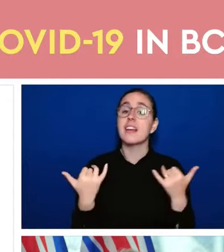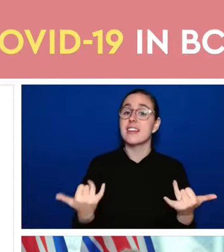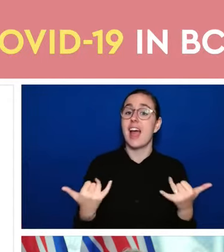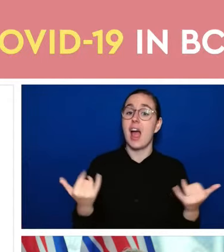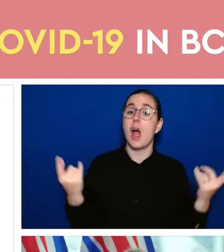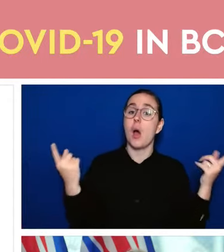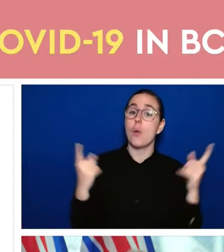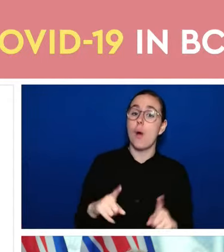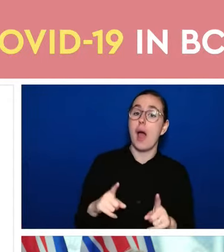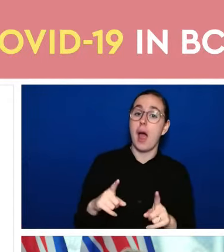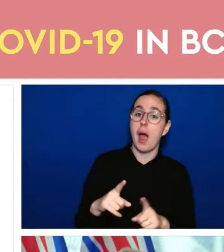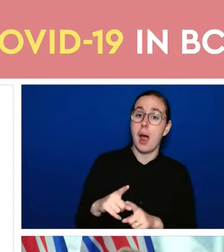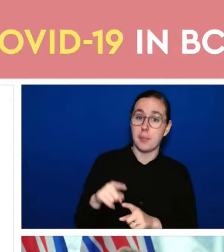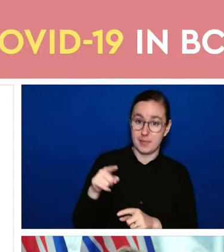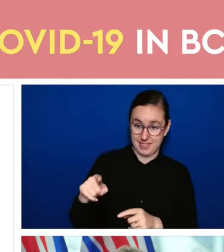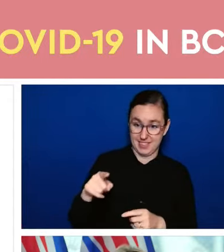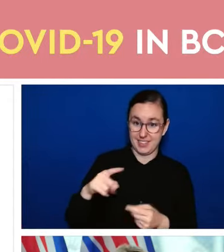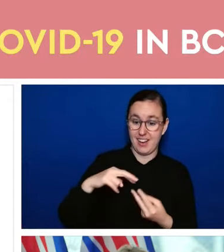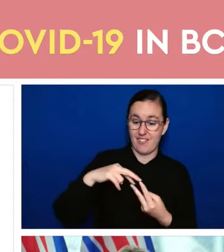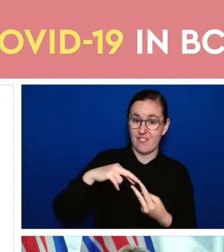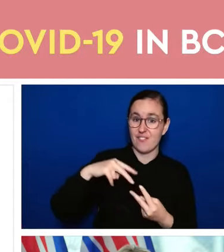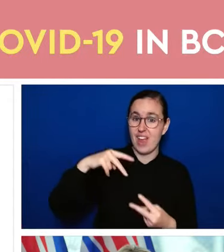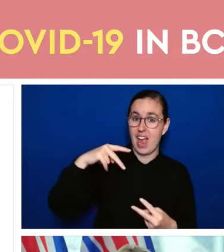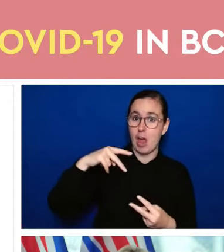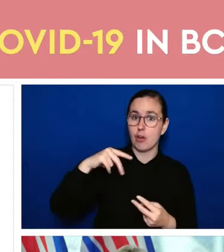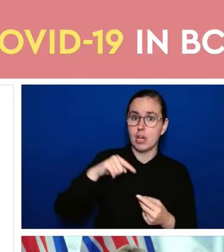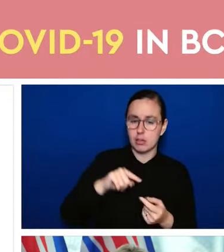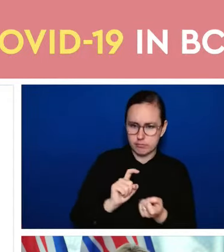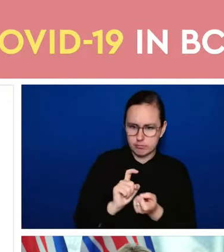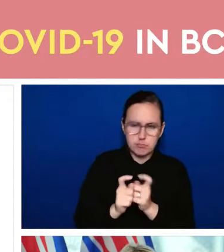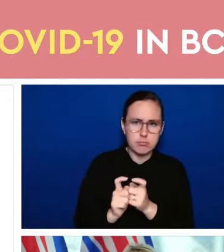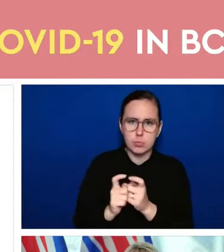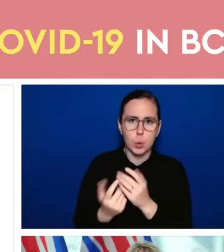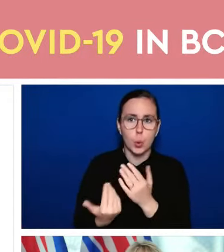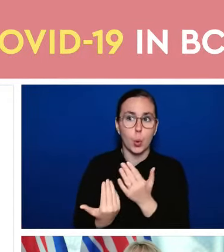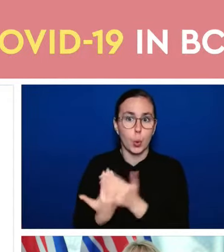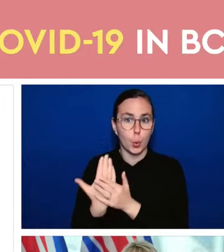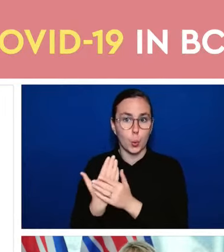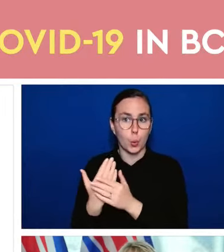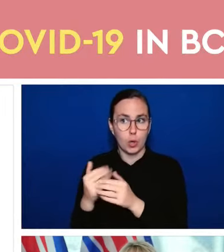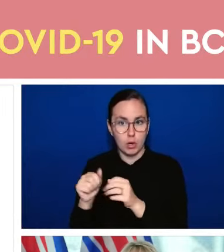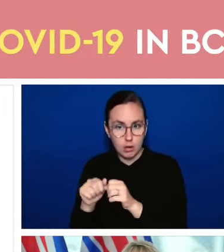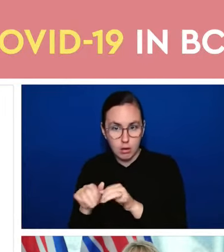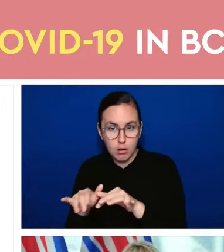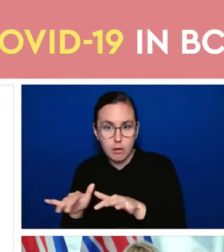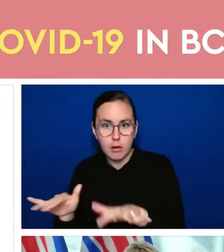we're seeing around the world in the amount of the nation in the munity. We have we're very